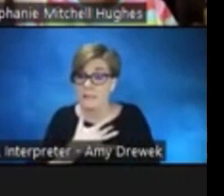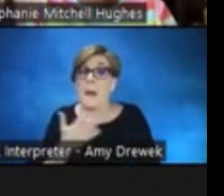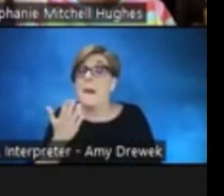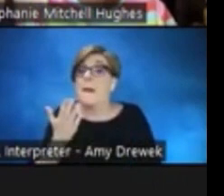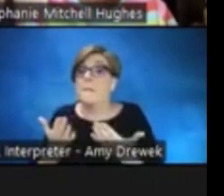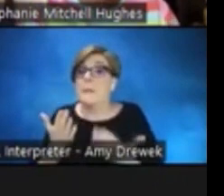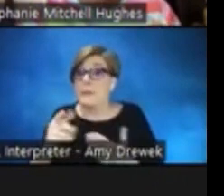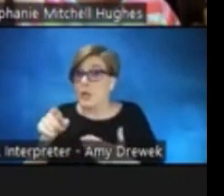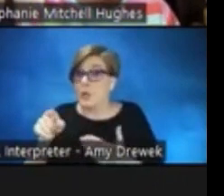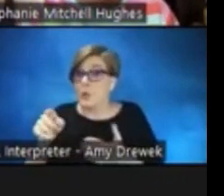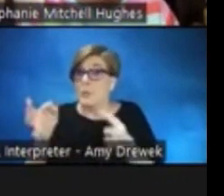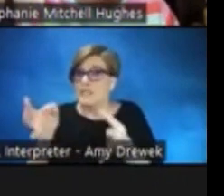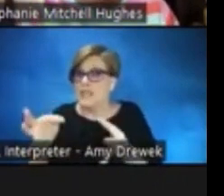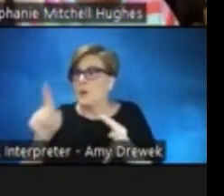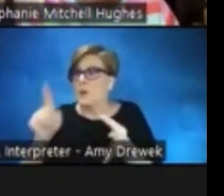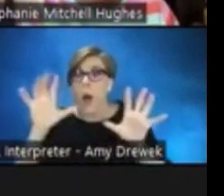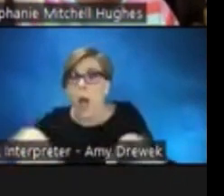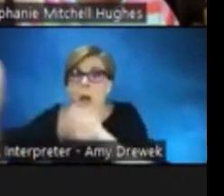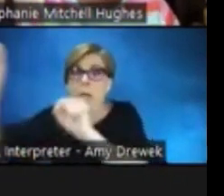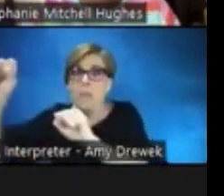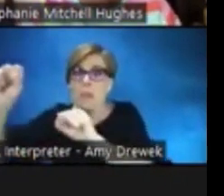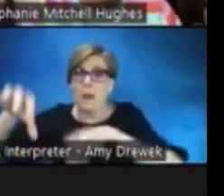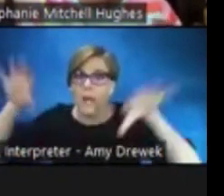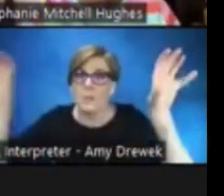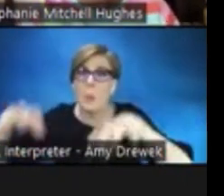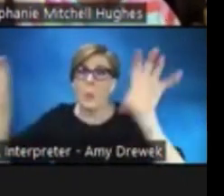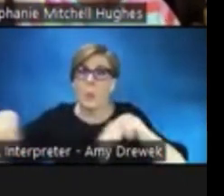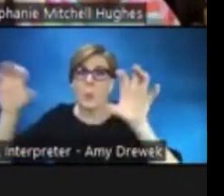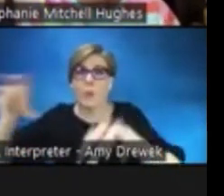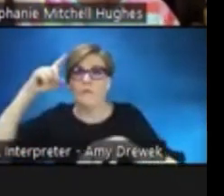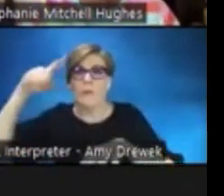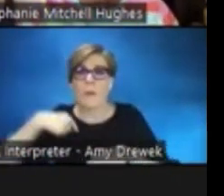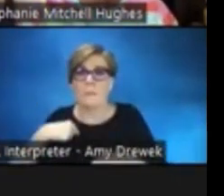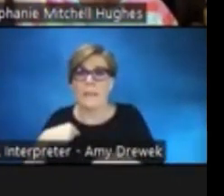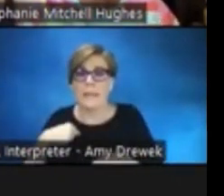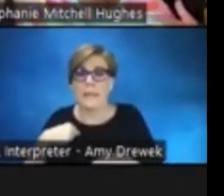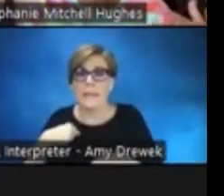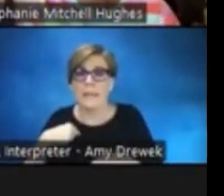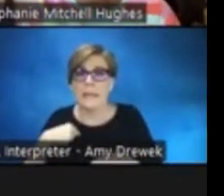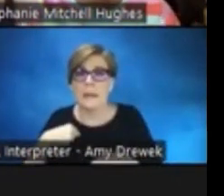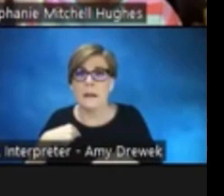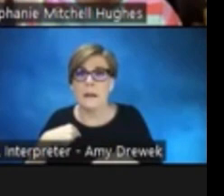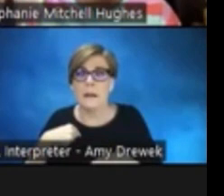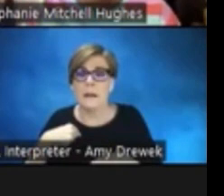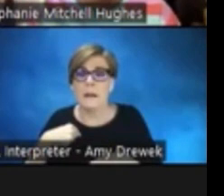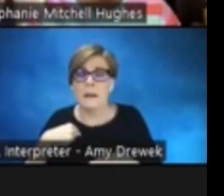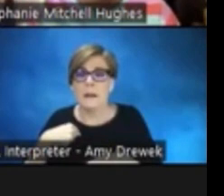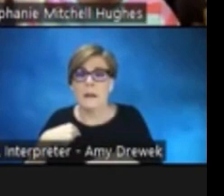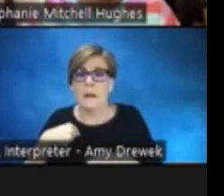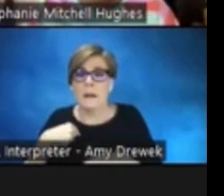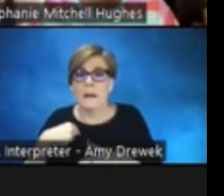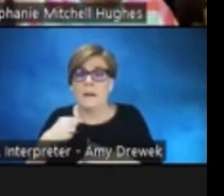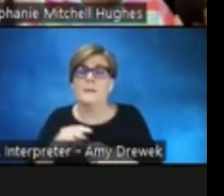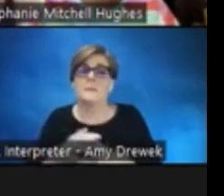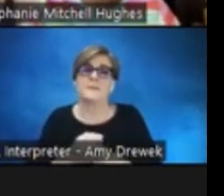TAKE MATTERS INTO MY OWN HANDS AND TAKE A SPECIFIC ACTION THAT